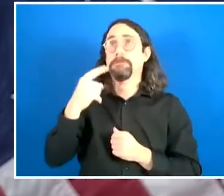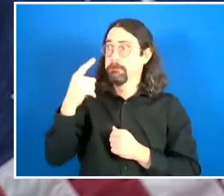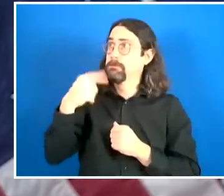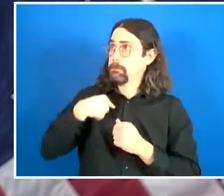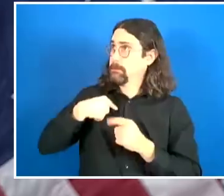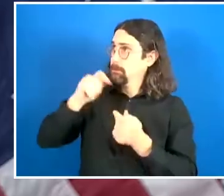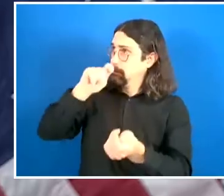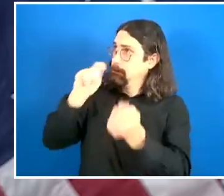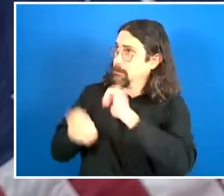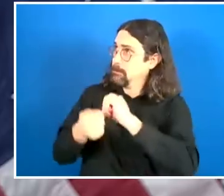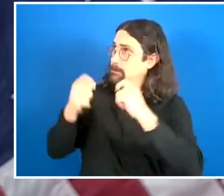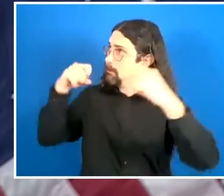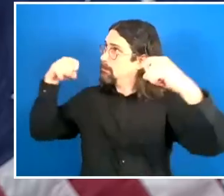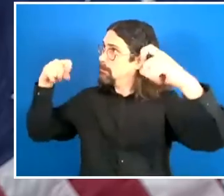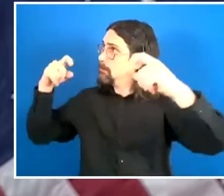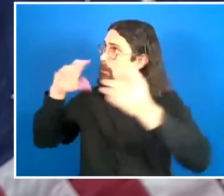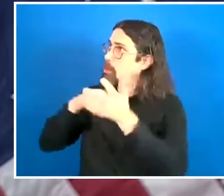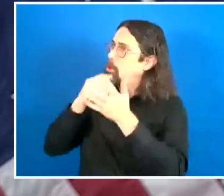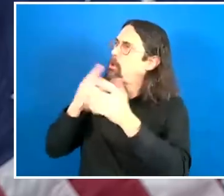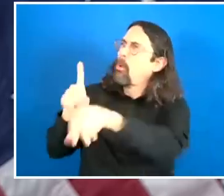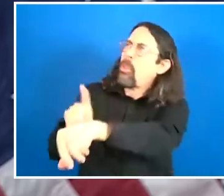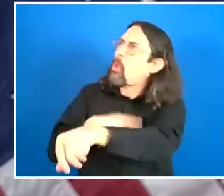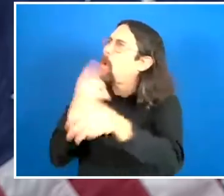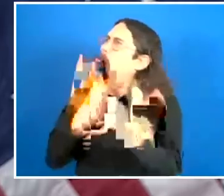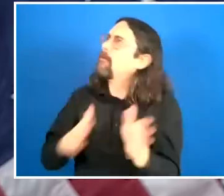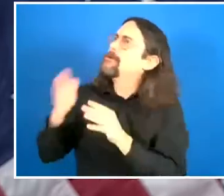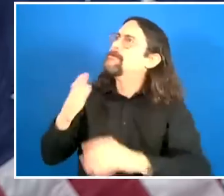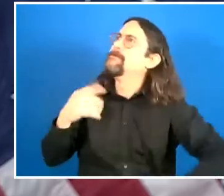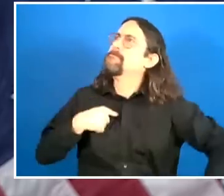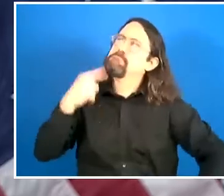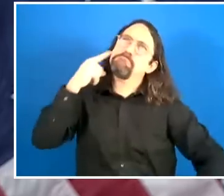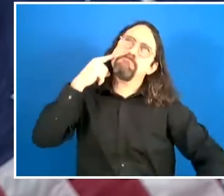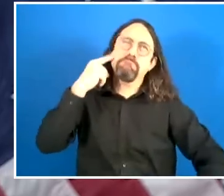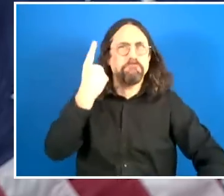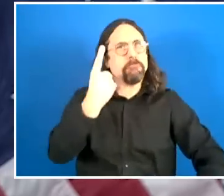ASKE FDOR Y AE AR OR TWO YEARS AND WE'D HAVE SOMETHI GNGRE AT FOR YOU. WE HAD PRECSEILY